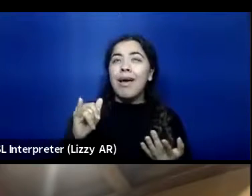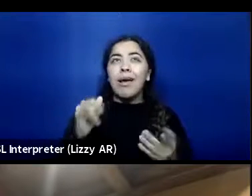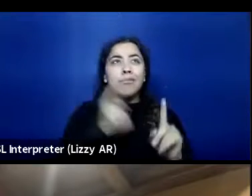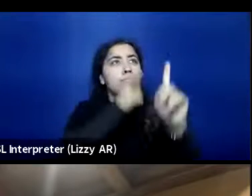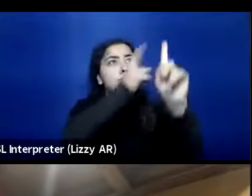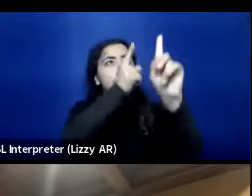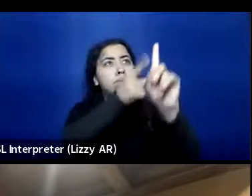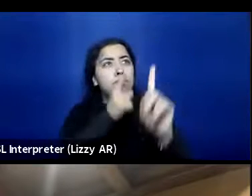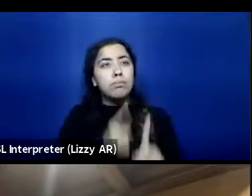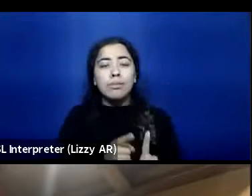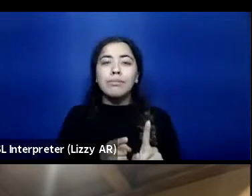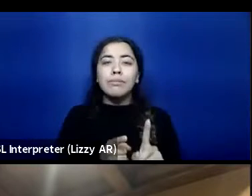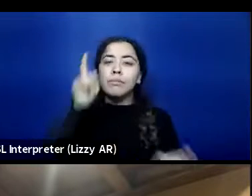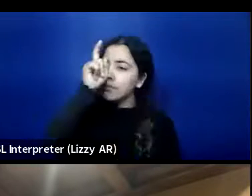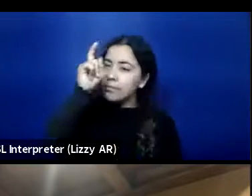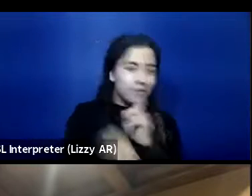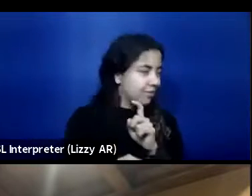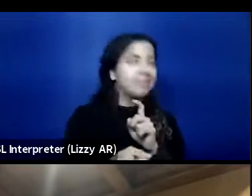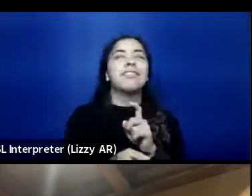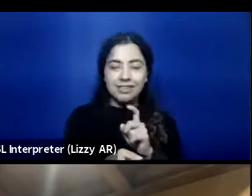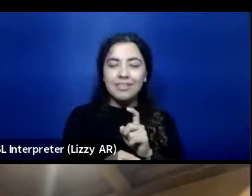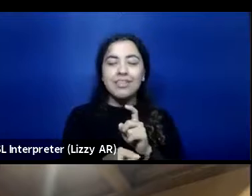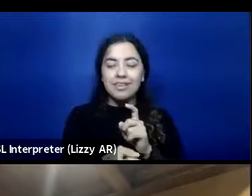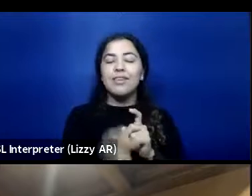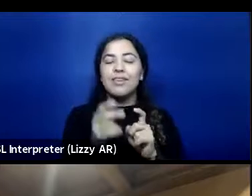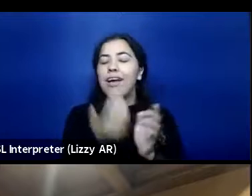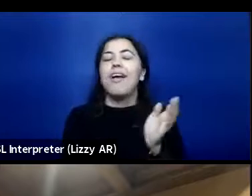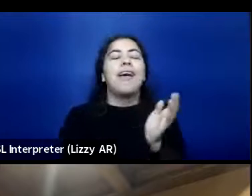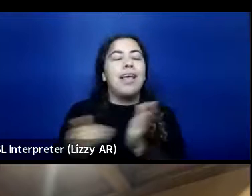for investing in accessibility techniques.